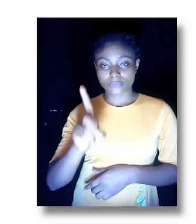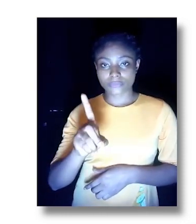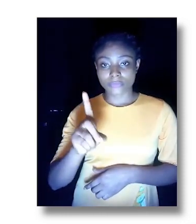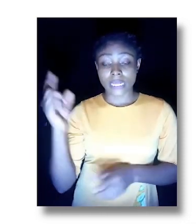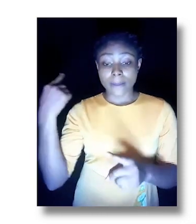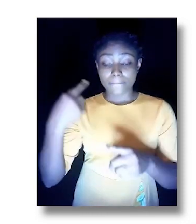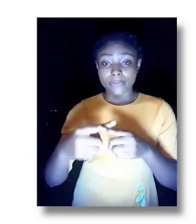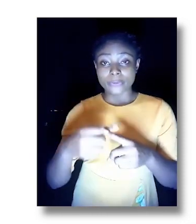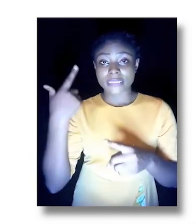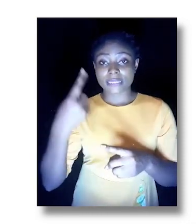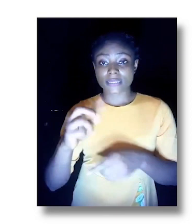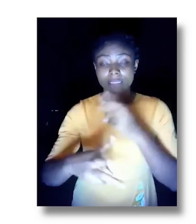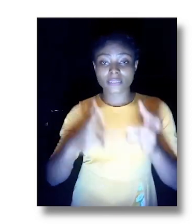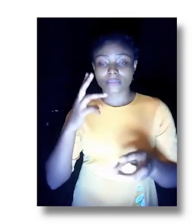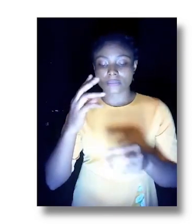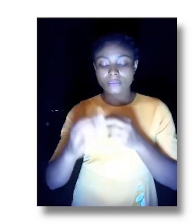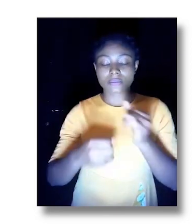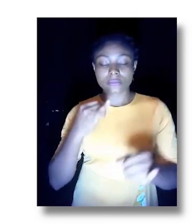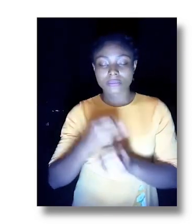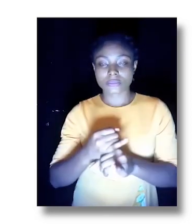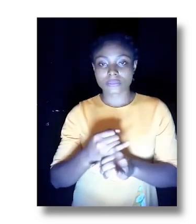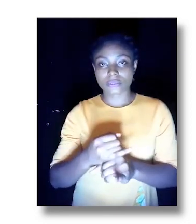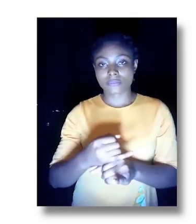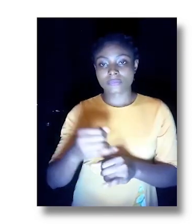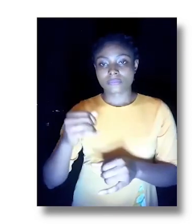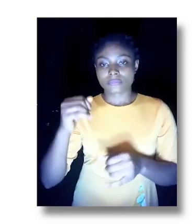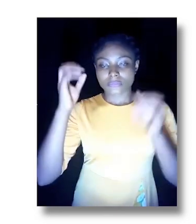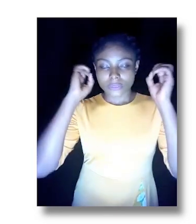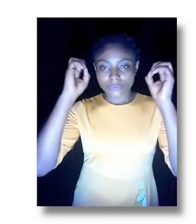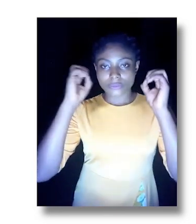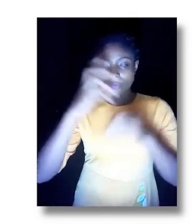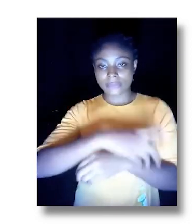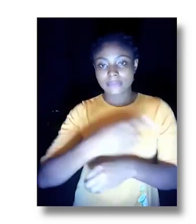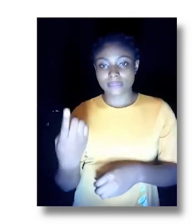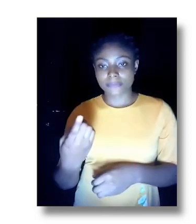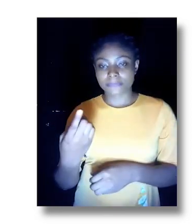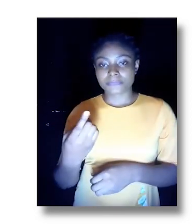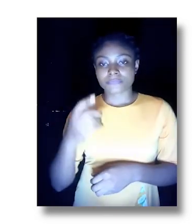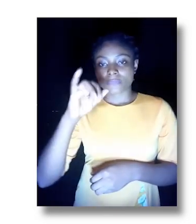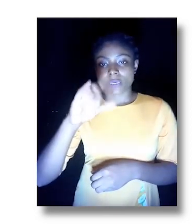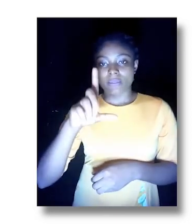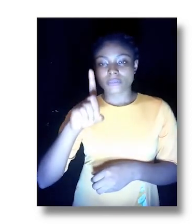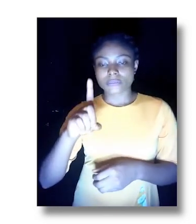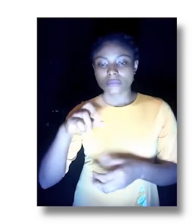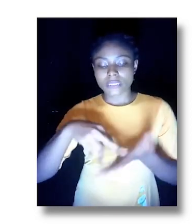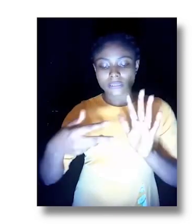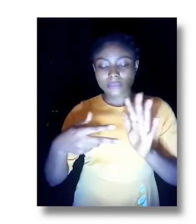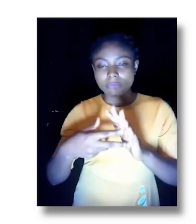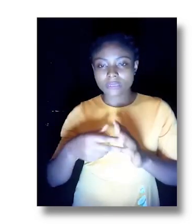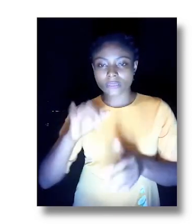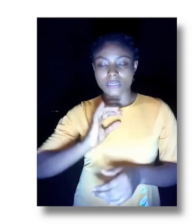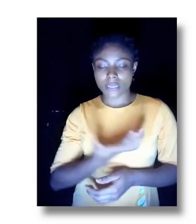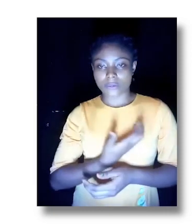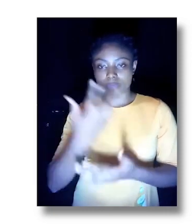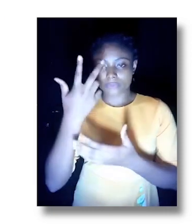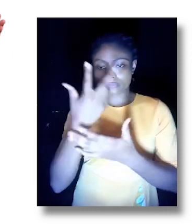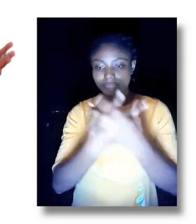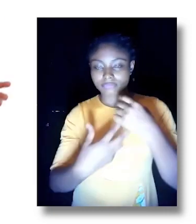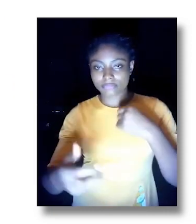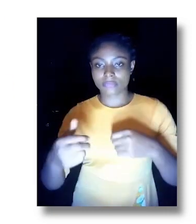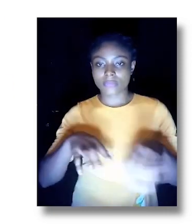Week of the Deaf (IWDeaf), plus the International Literacy Day (ILD), which became our popular